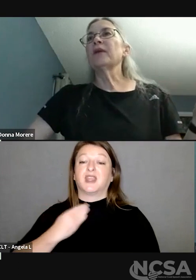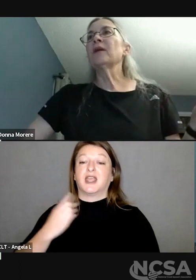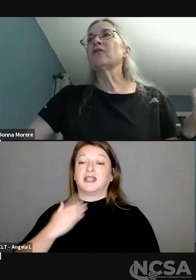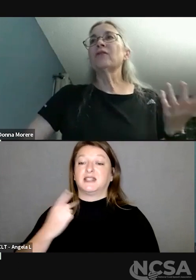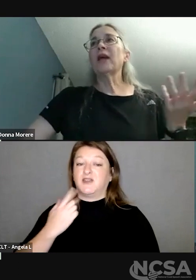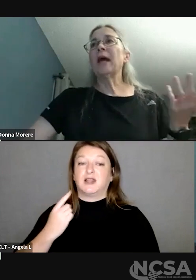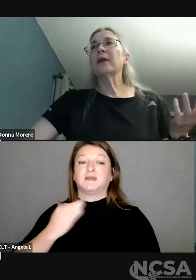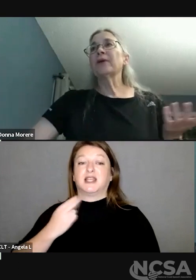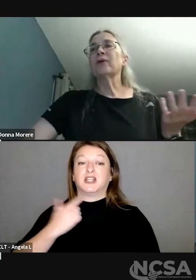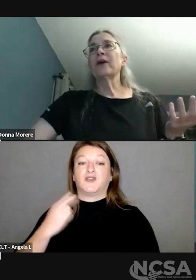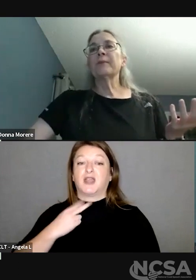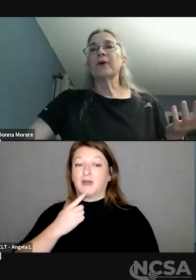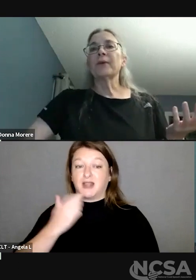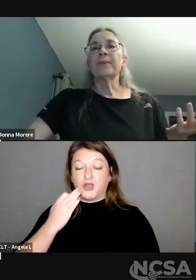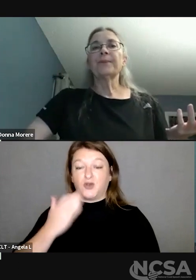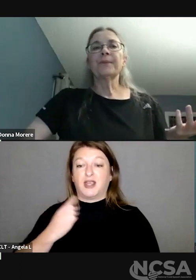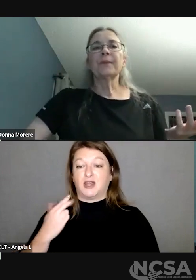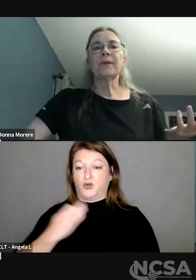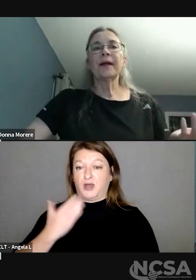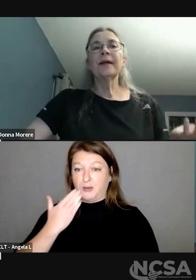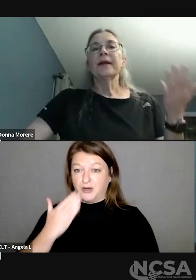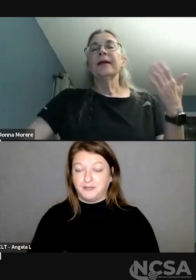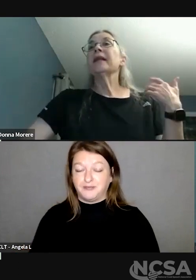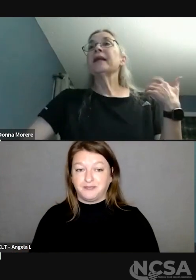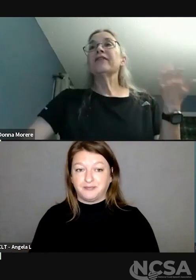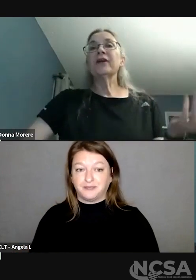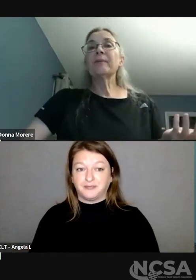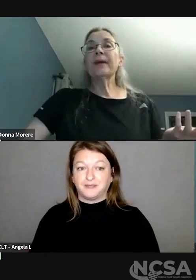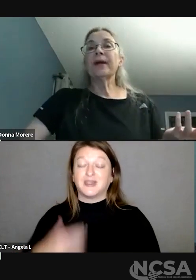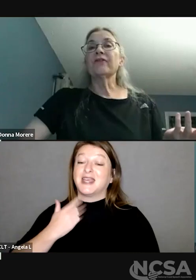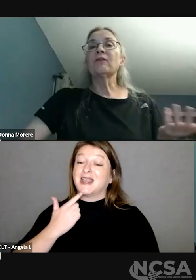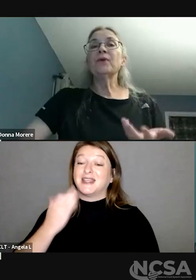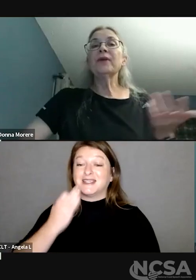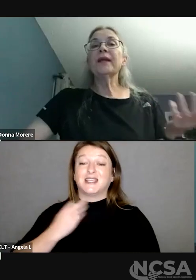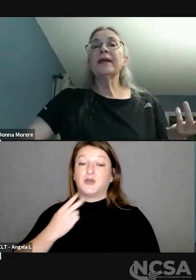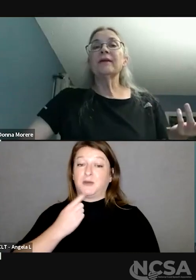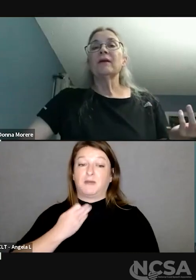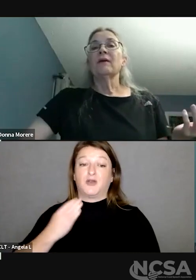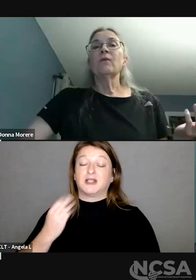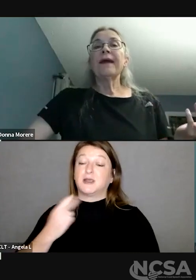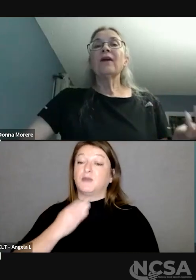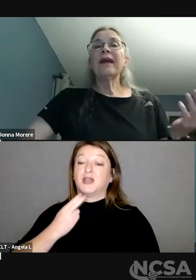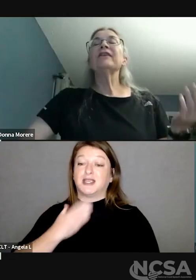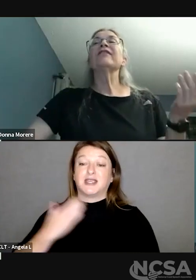English vocabulary and grammar. It lets hearing parents communicate without having